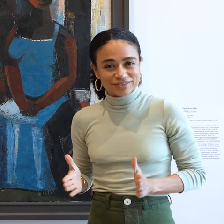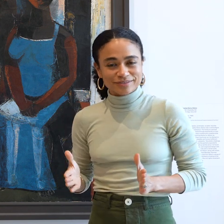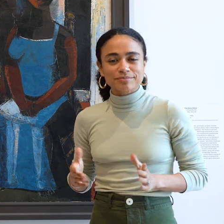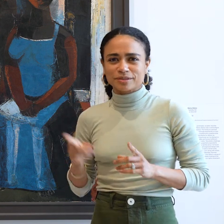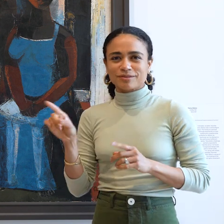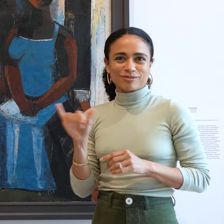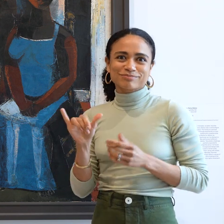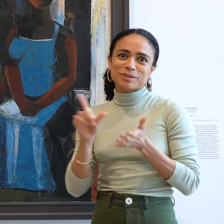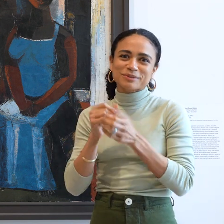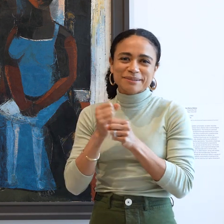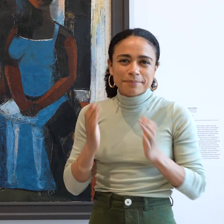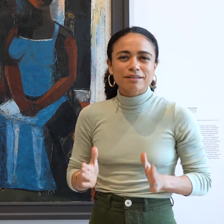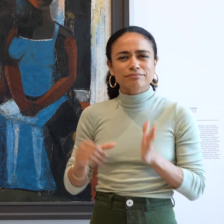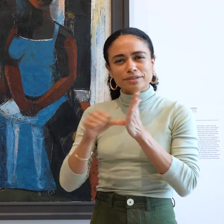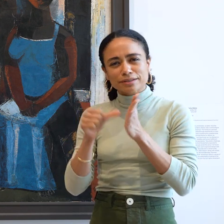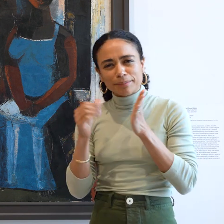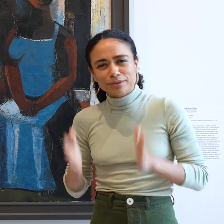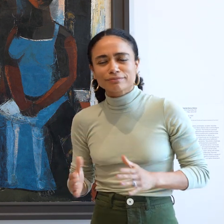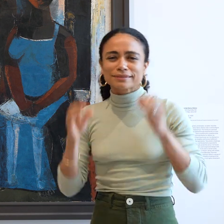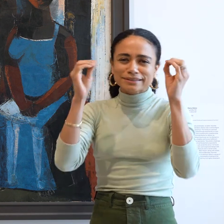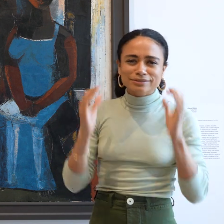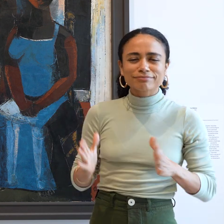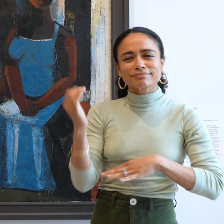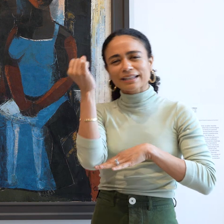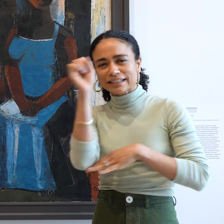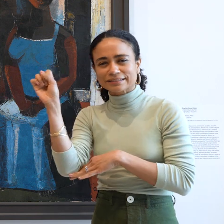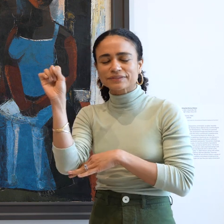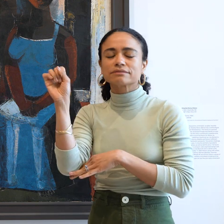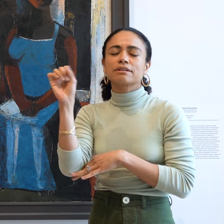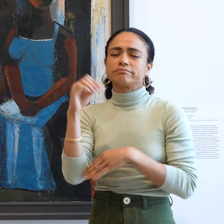as well as a printmaker, sculptor, teacher and activist.